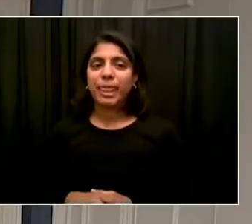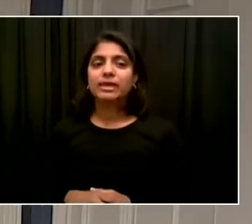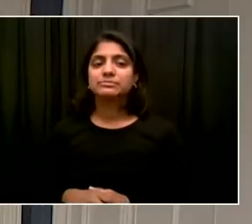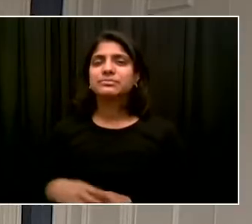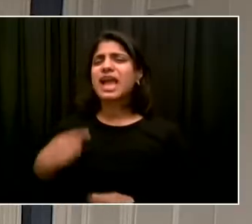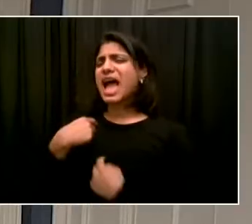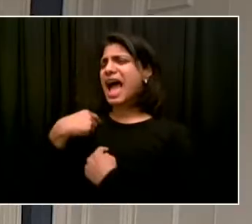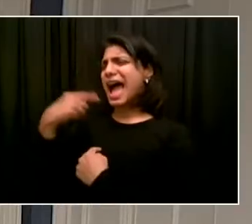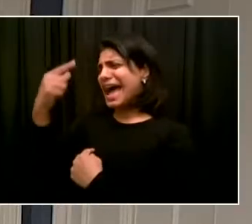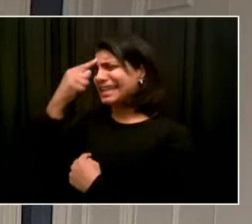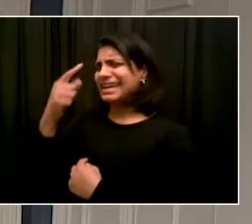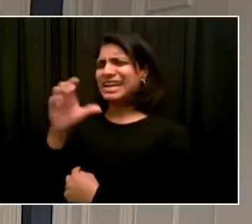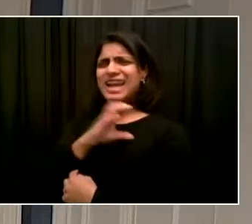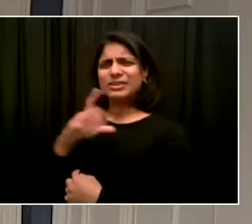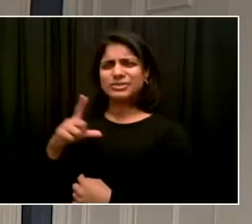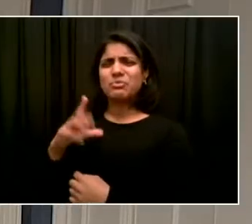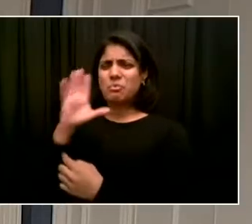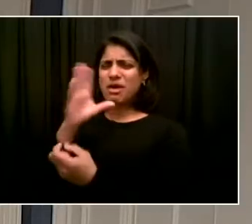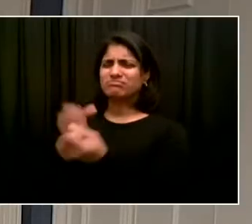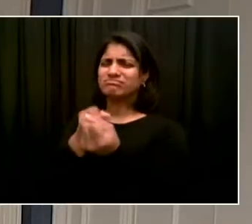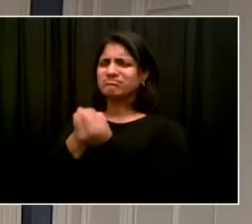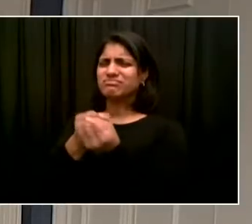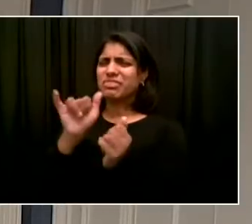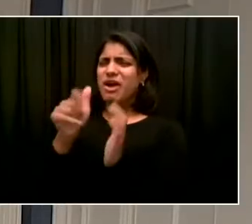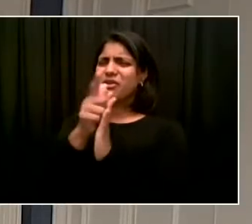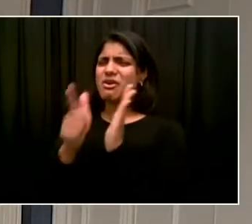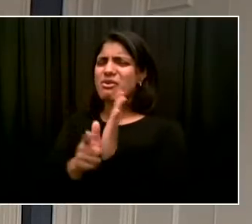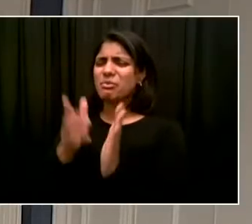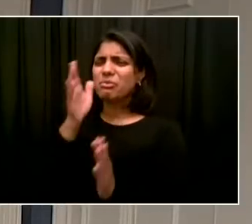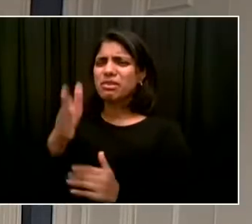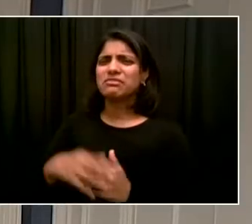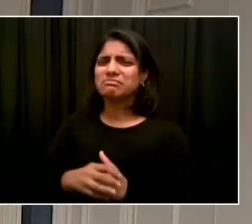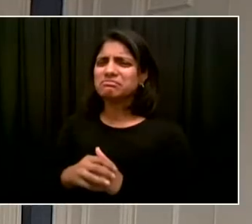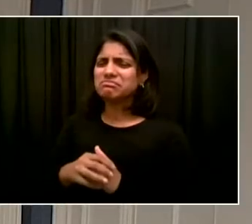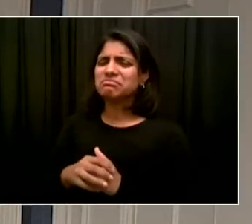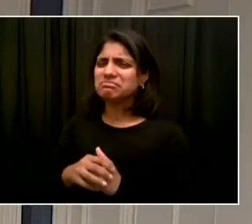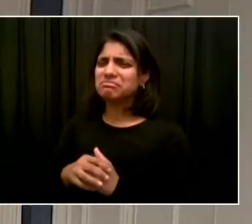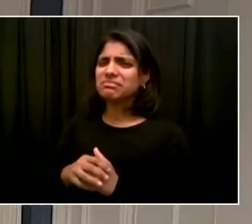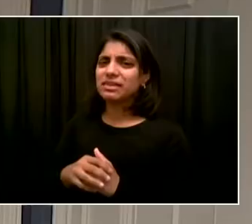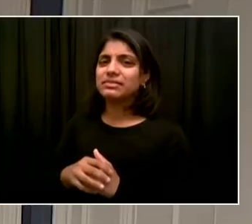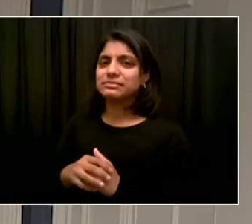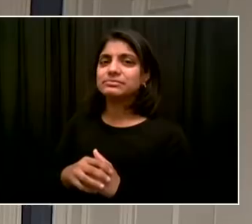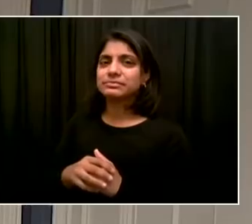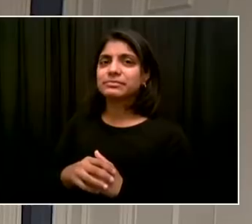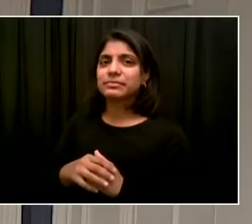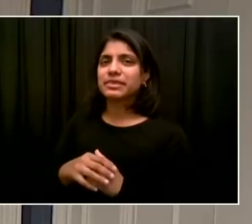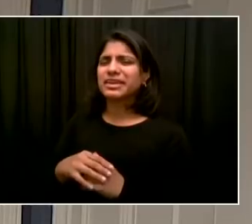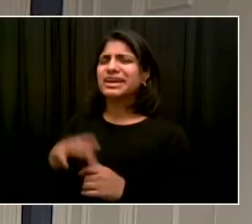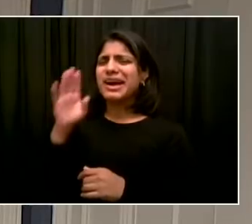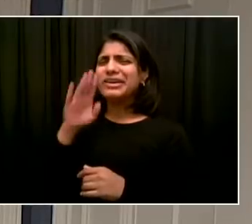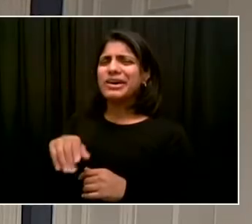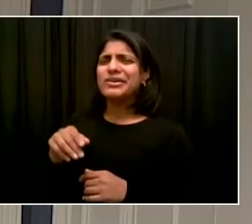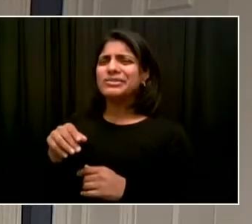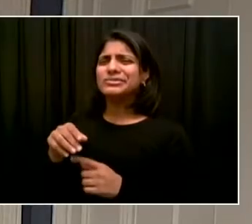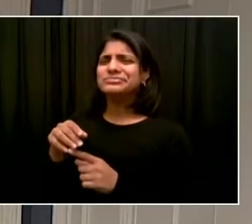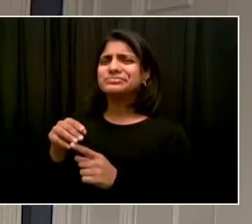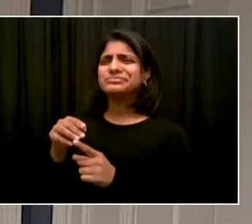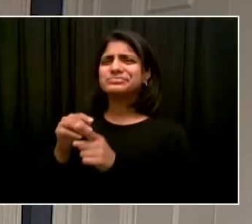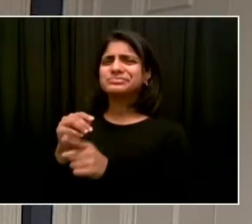BEVERY SUPPORTIVE. I HAVE TO SAY, COUNCILMEMBER, AFTER ALL THESE